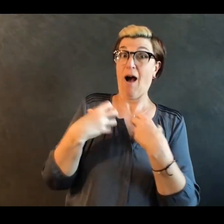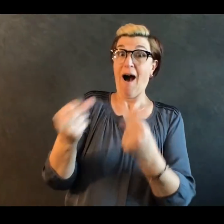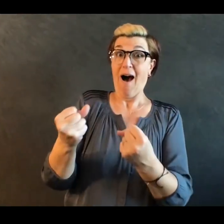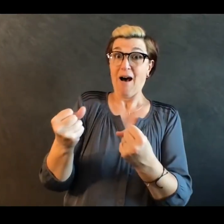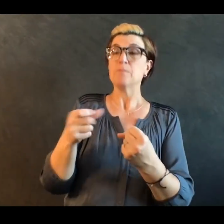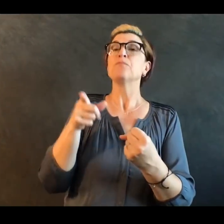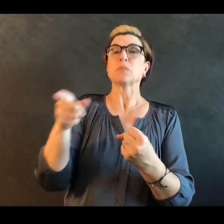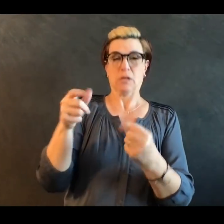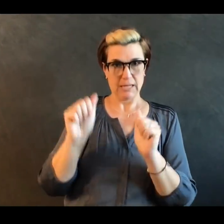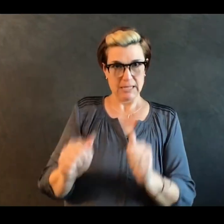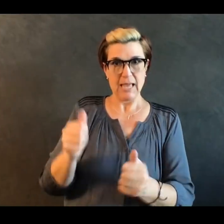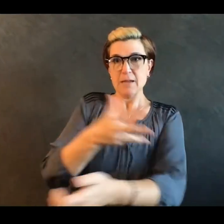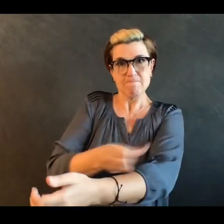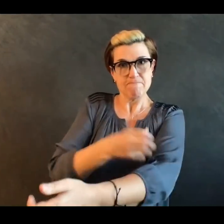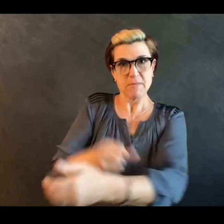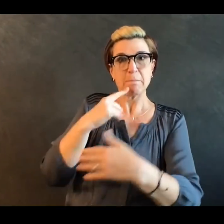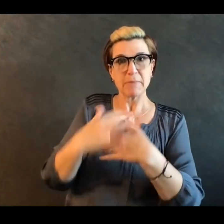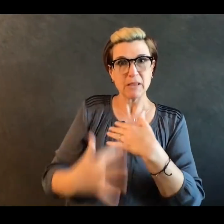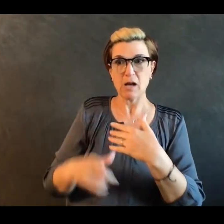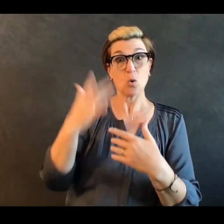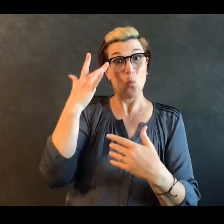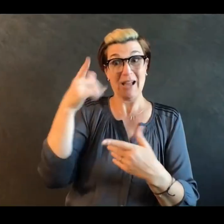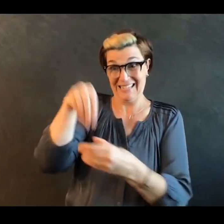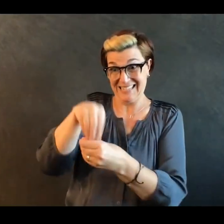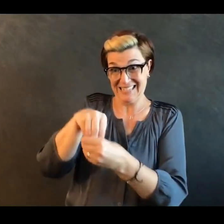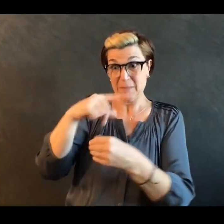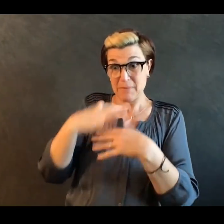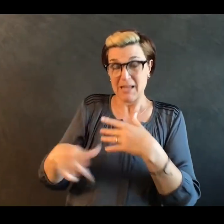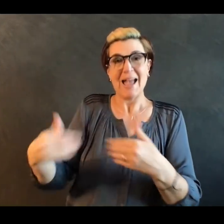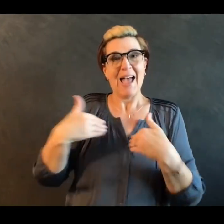access to the convalescent plasma treatments and over a thousand